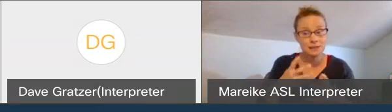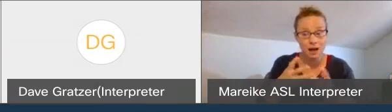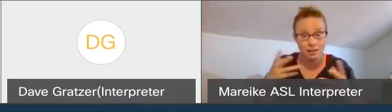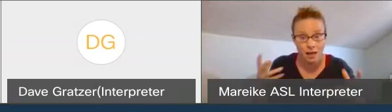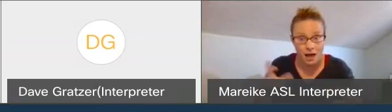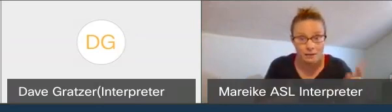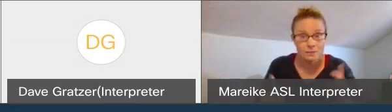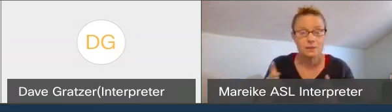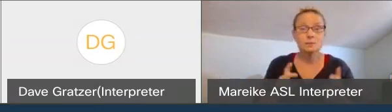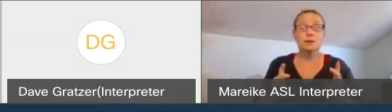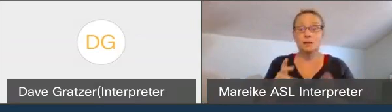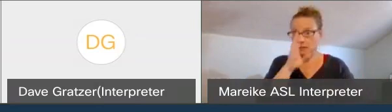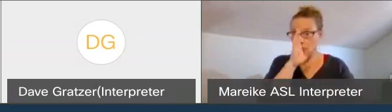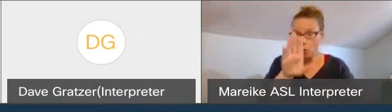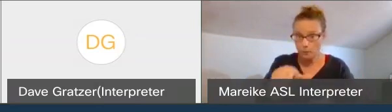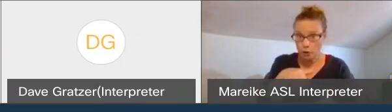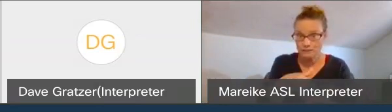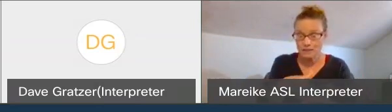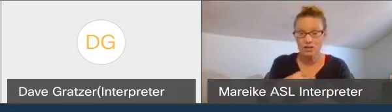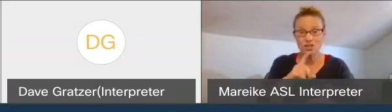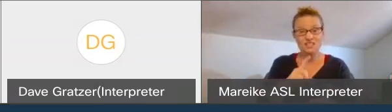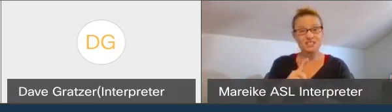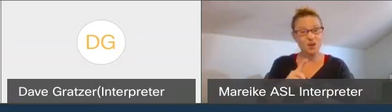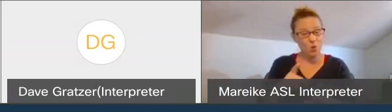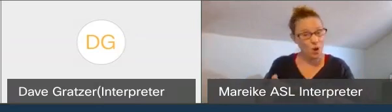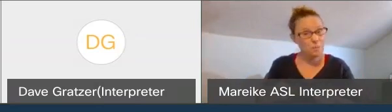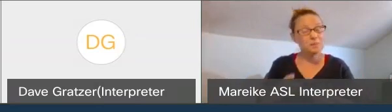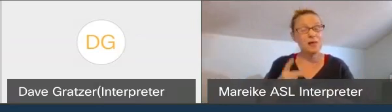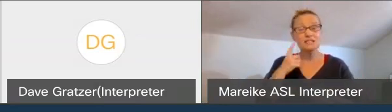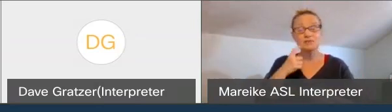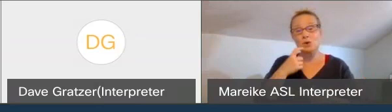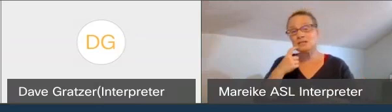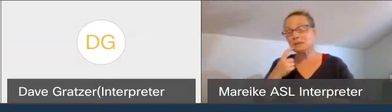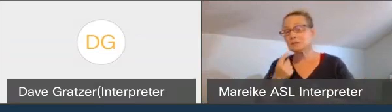you know, a sobering center, for example, is a hot spot, a substance treatment program is a hot spot.